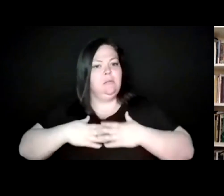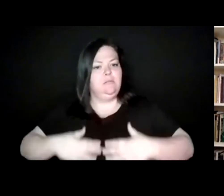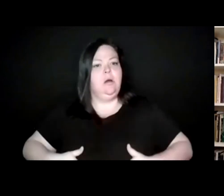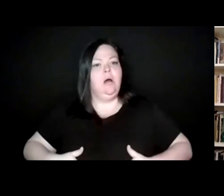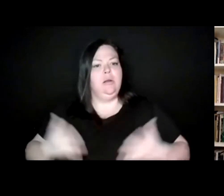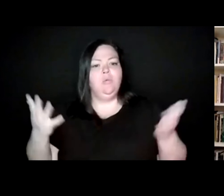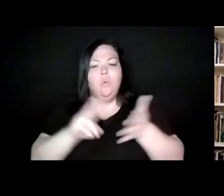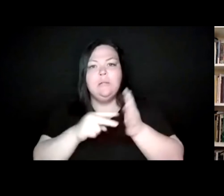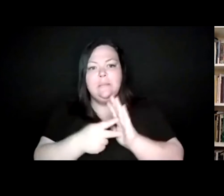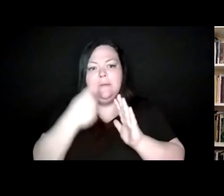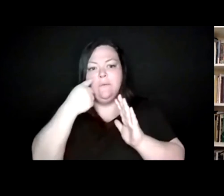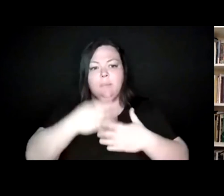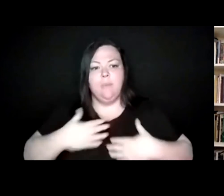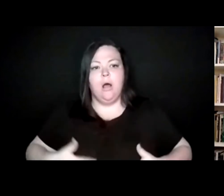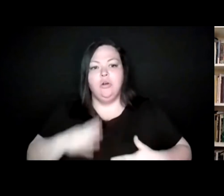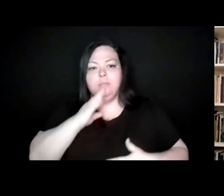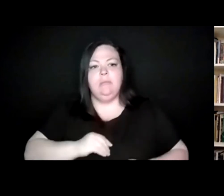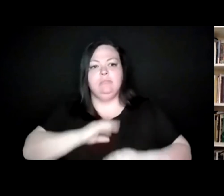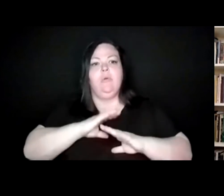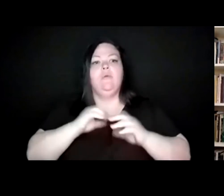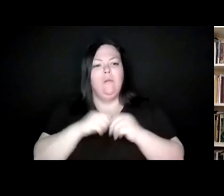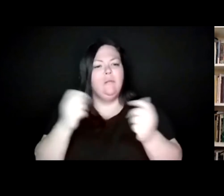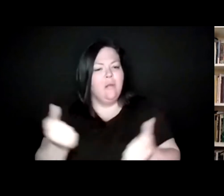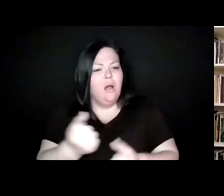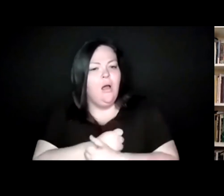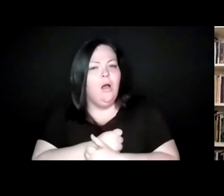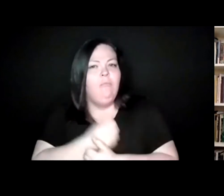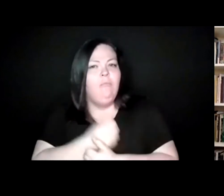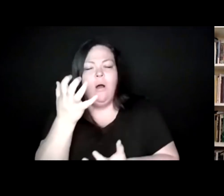to be filled with a hunted love./ But the cuckoo leaves/